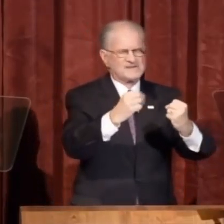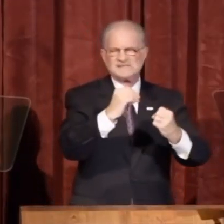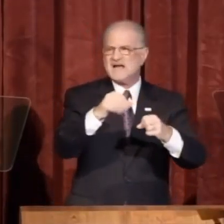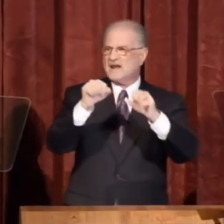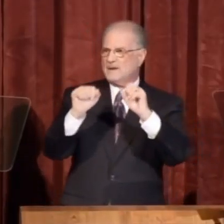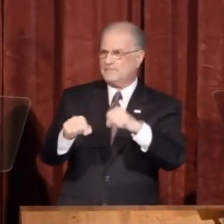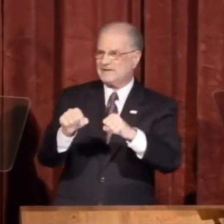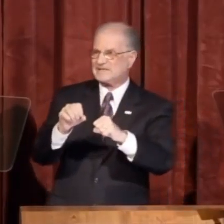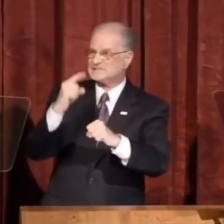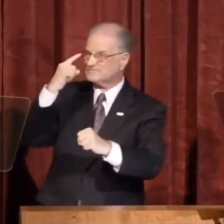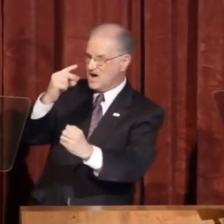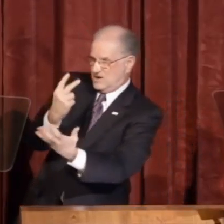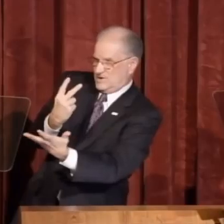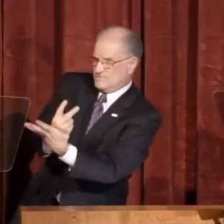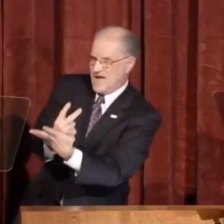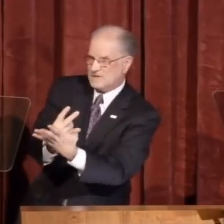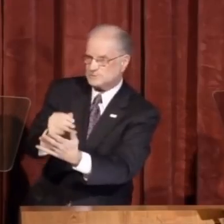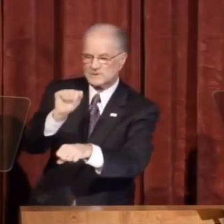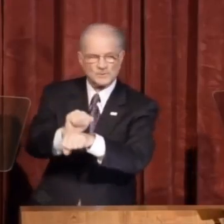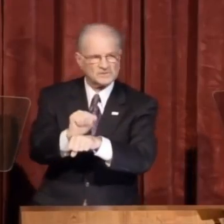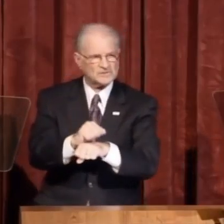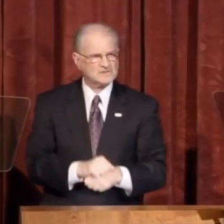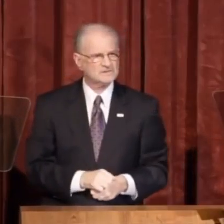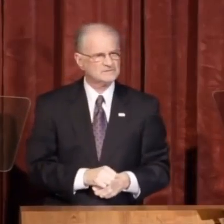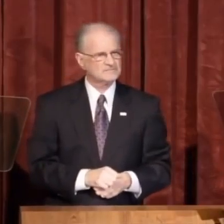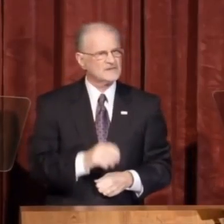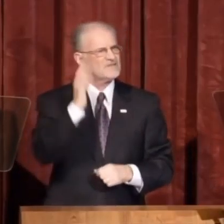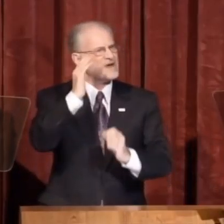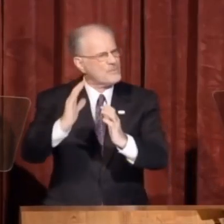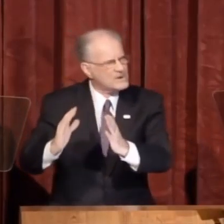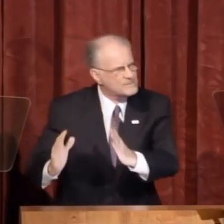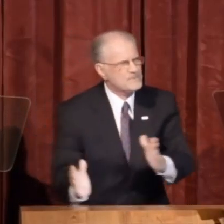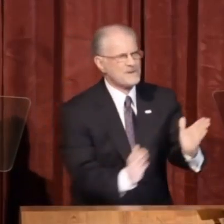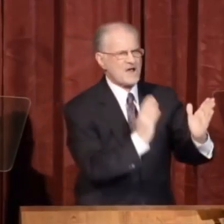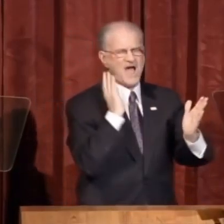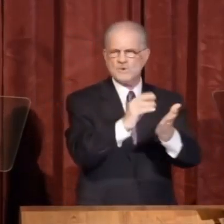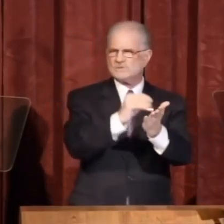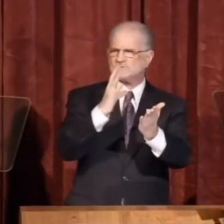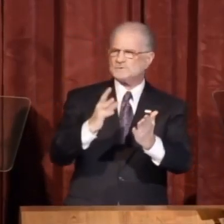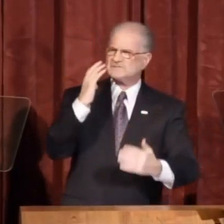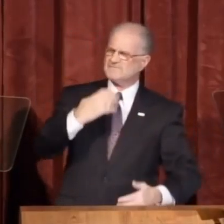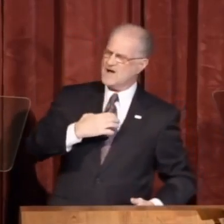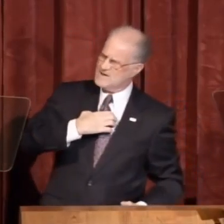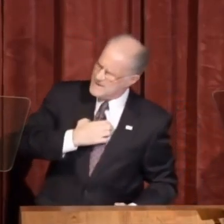benefits all populations. Our new living and learning residential hall